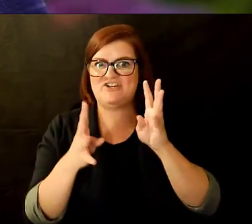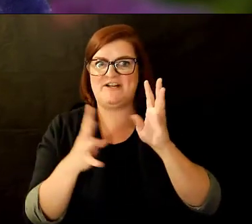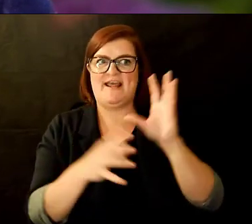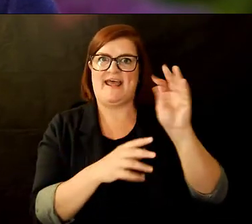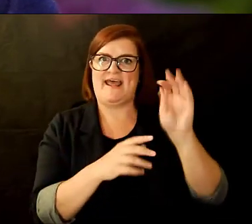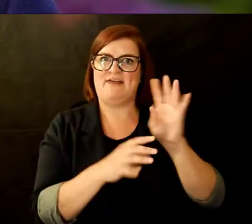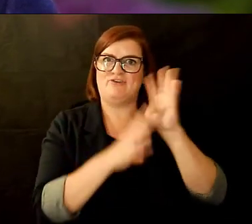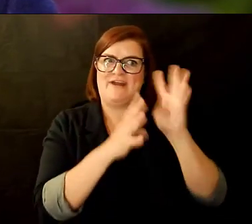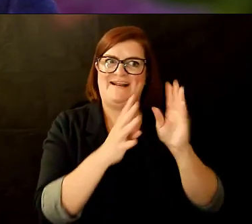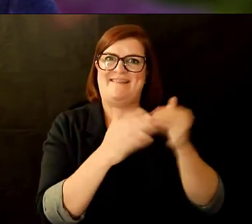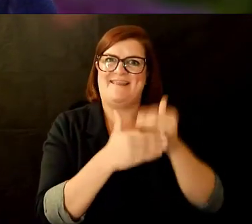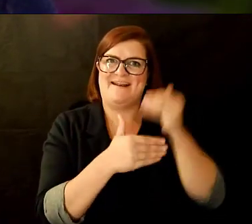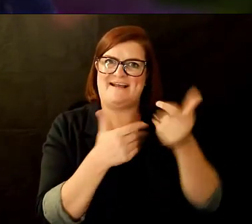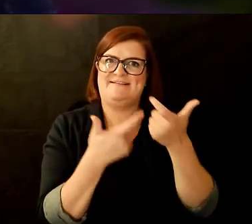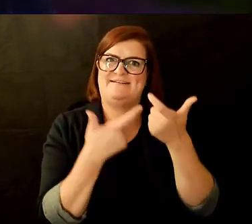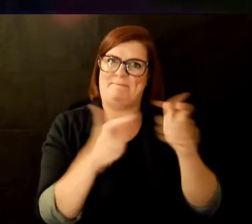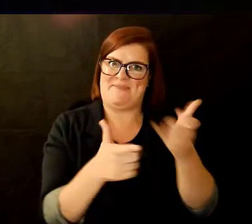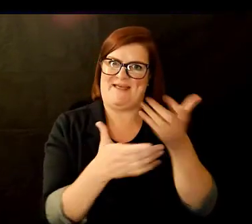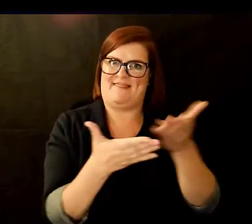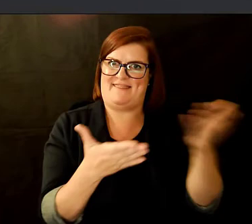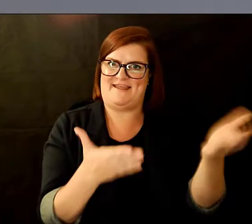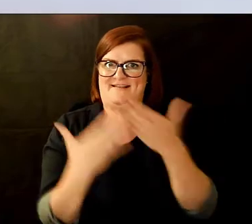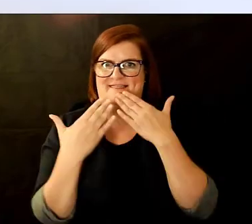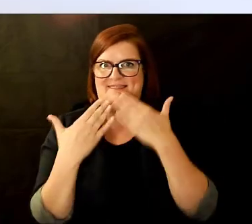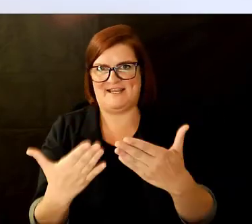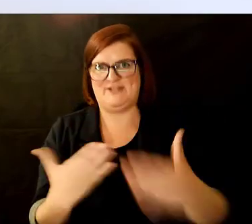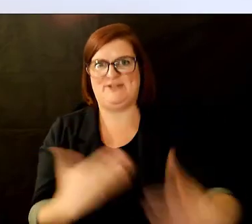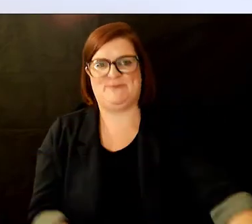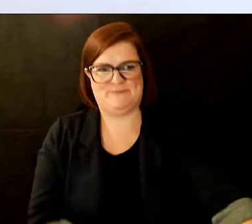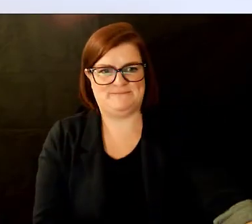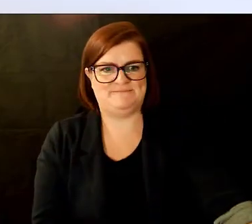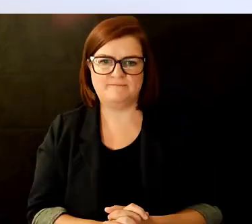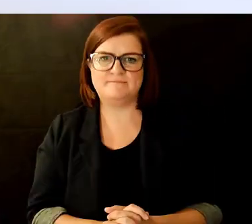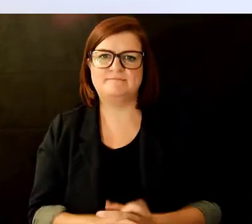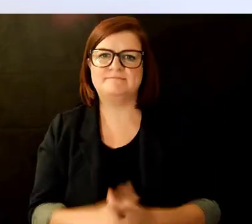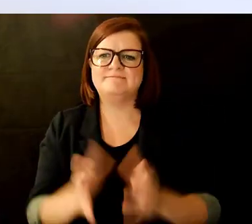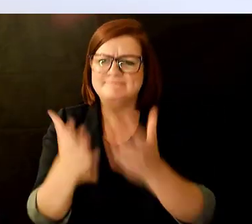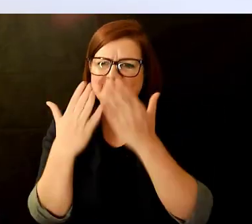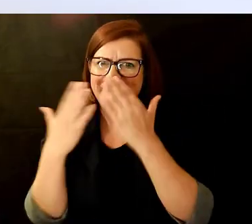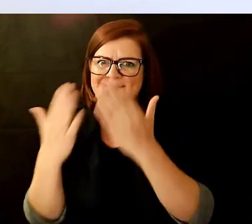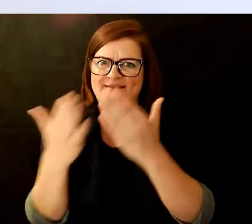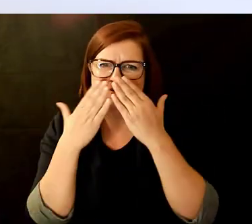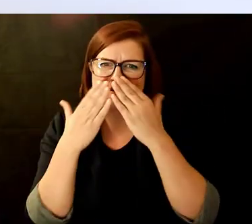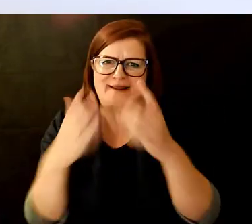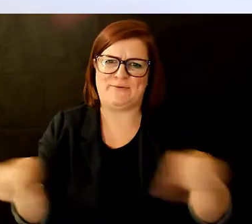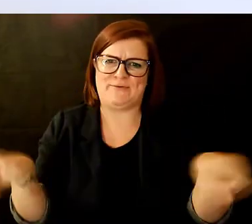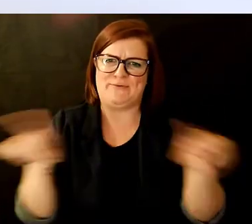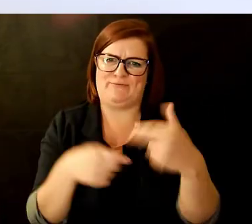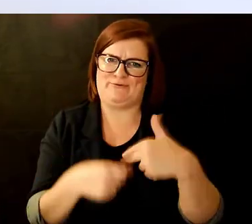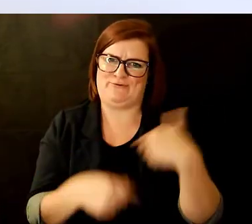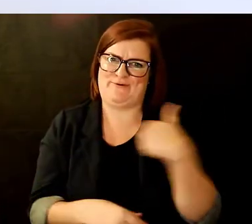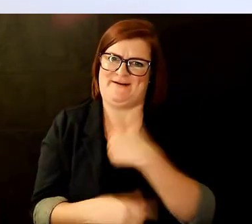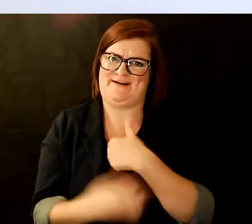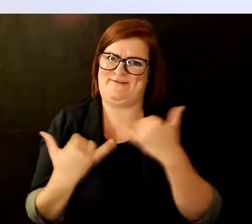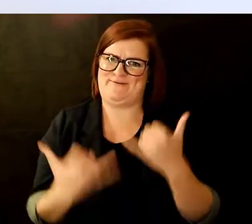Thank you. Thanks, everyone, for joining us for the Gifts of Hope event.